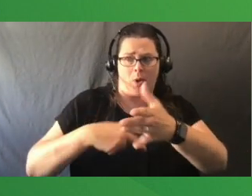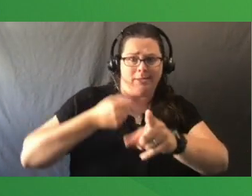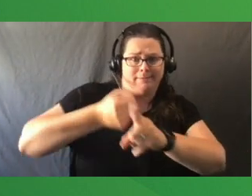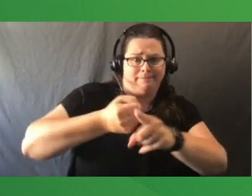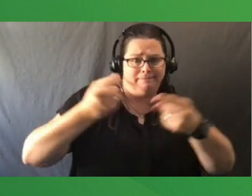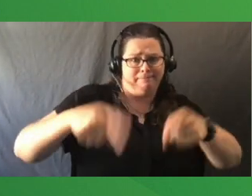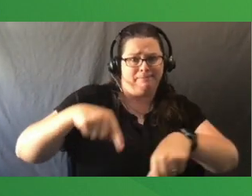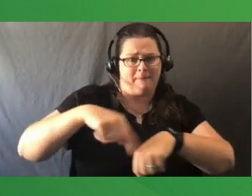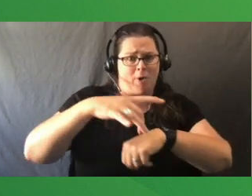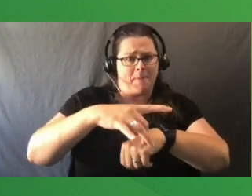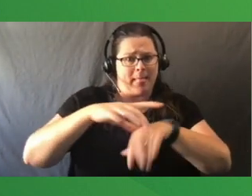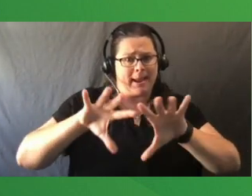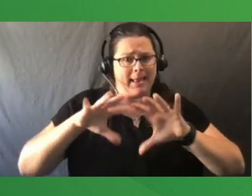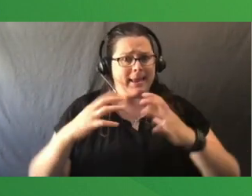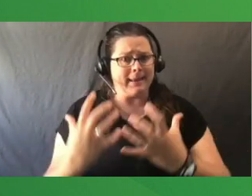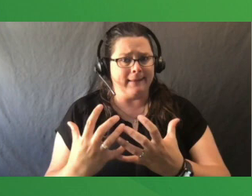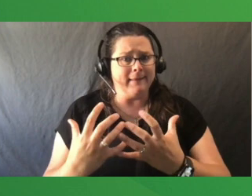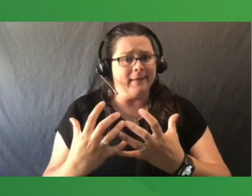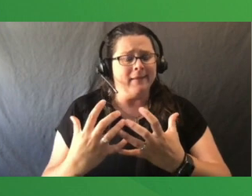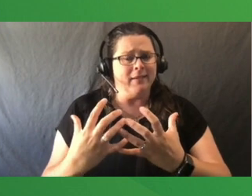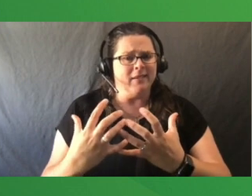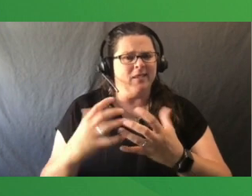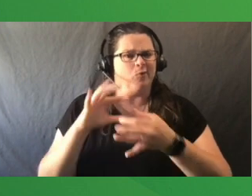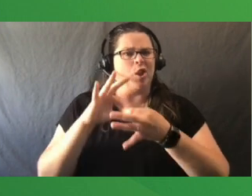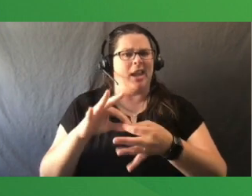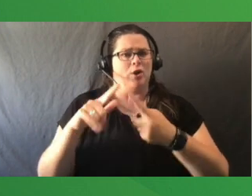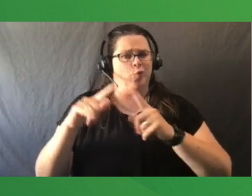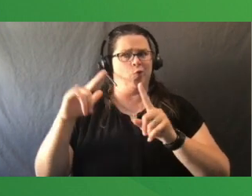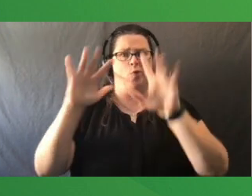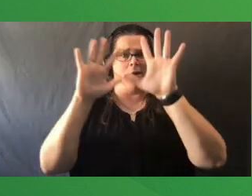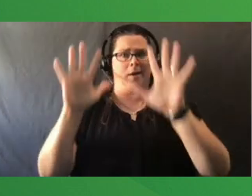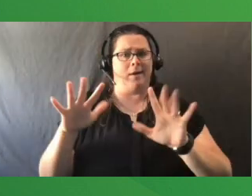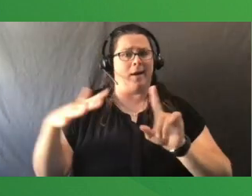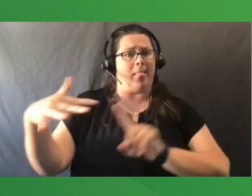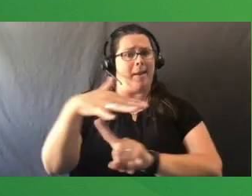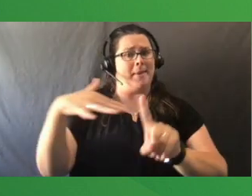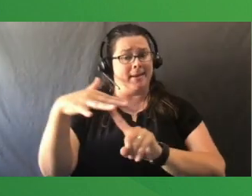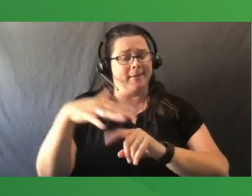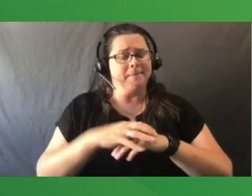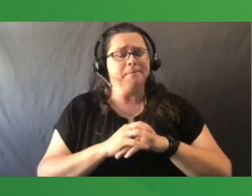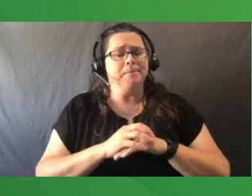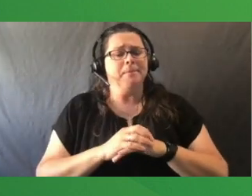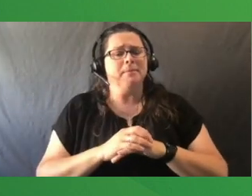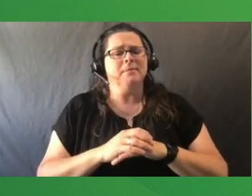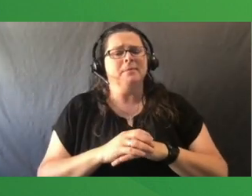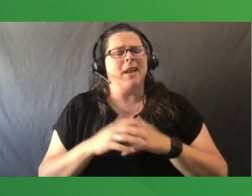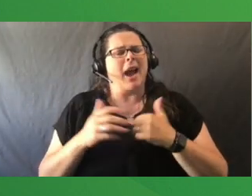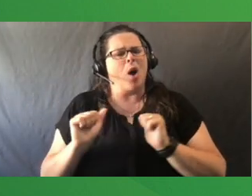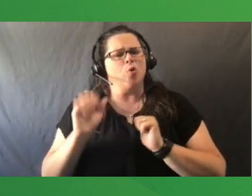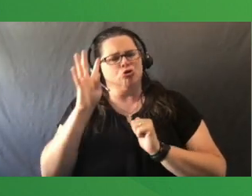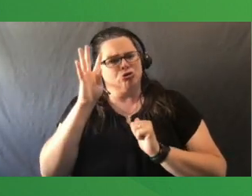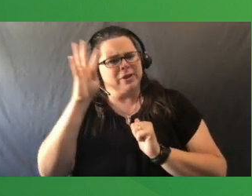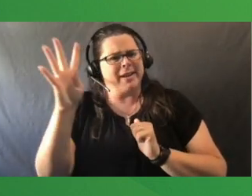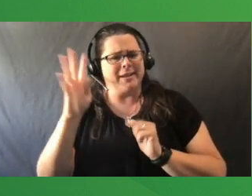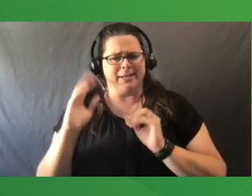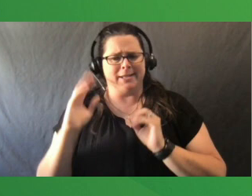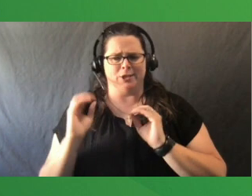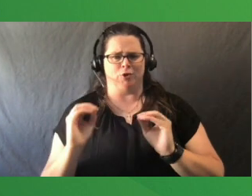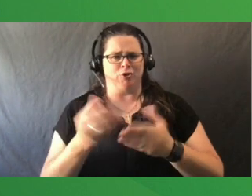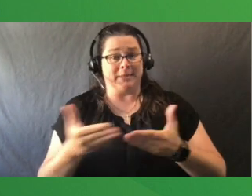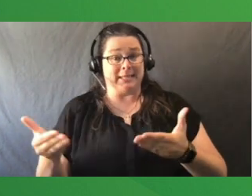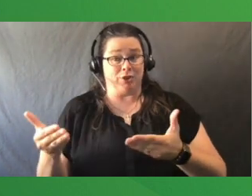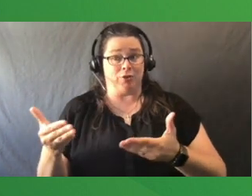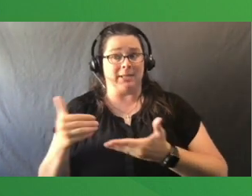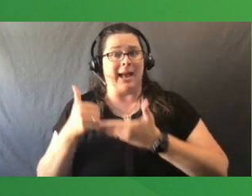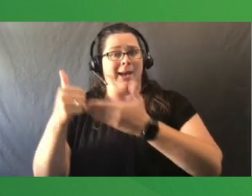So thinking about creating instructional materials to help teachers be able to do this with students